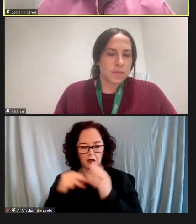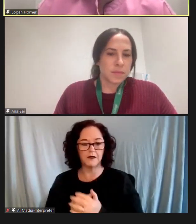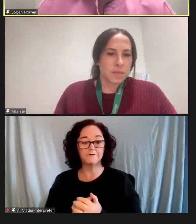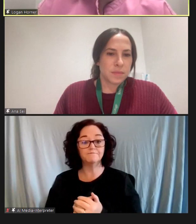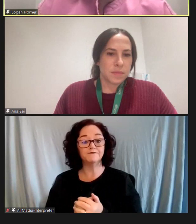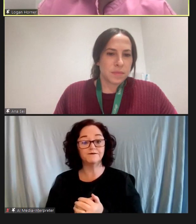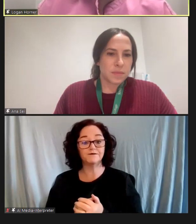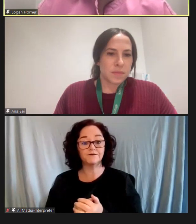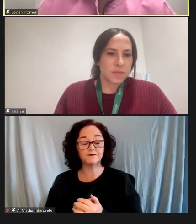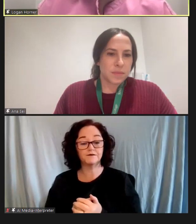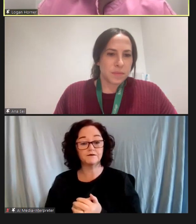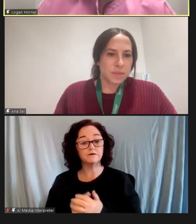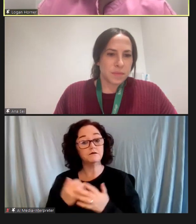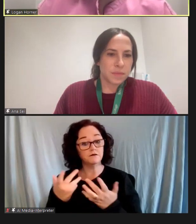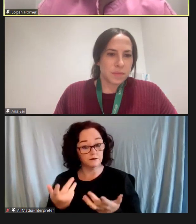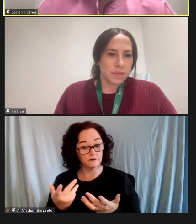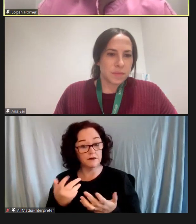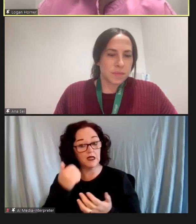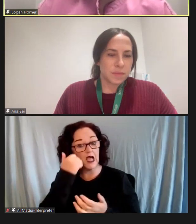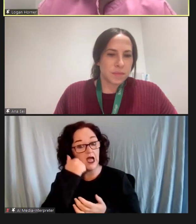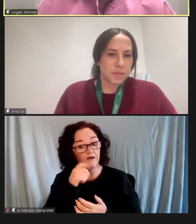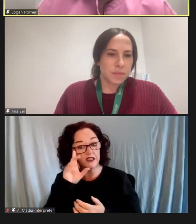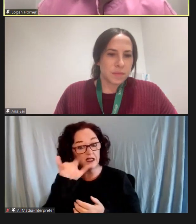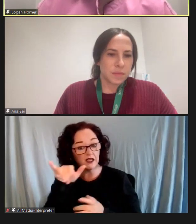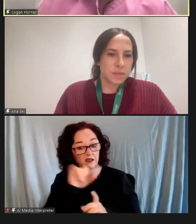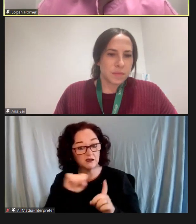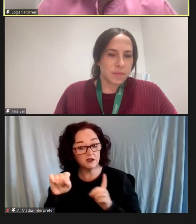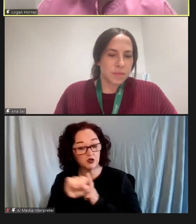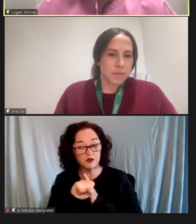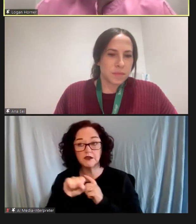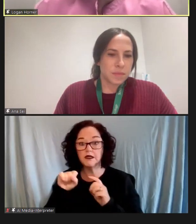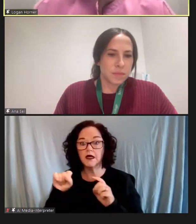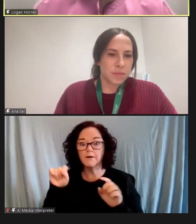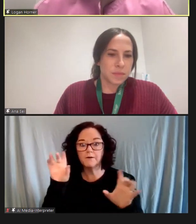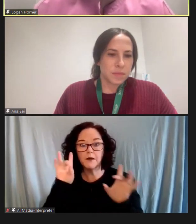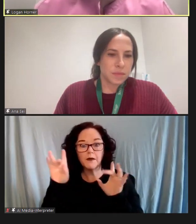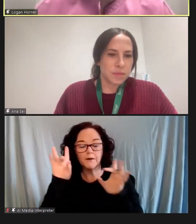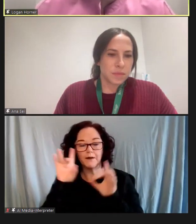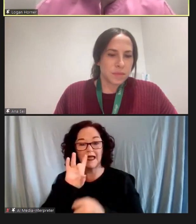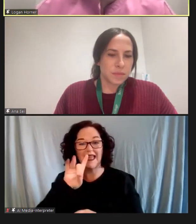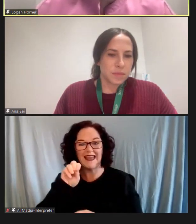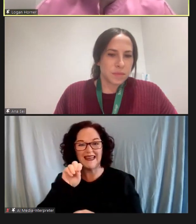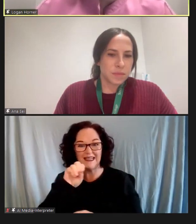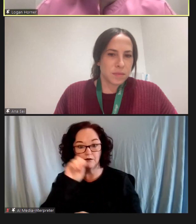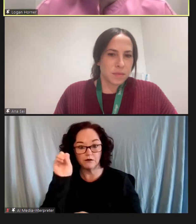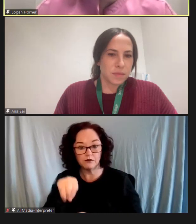could get 80% of that when we take away